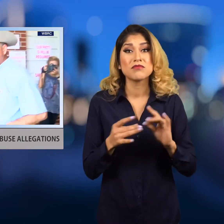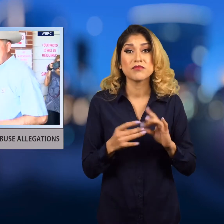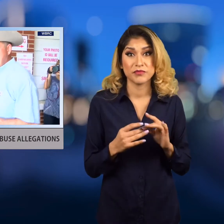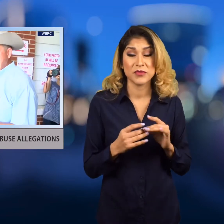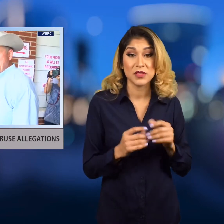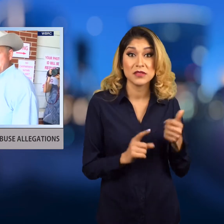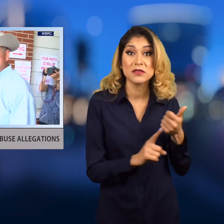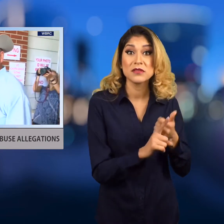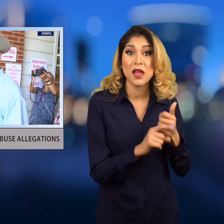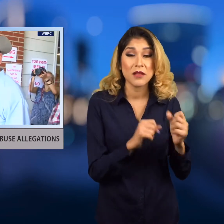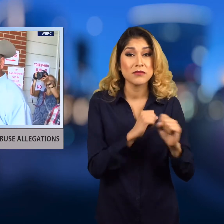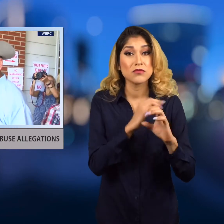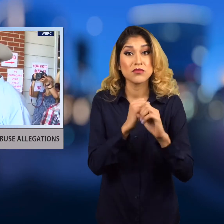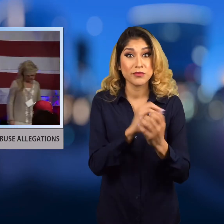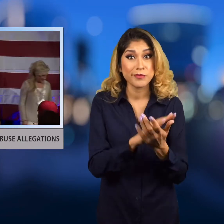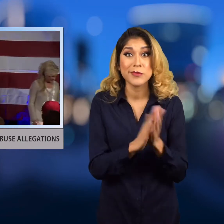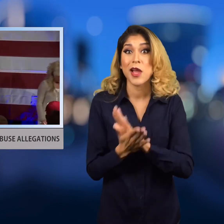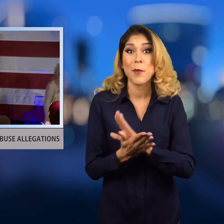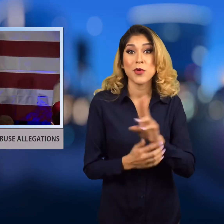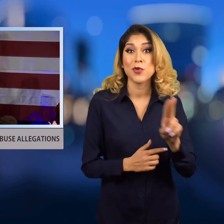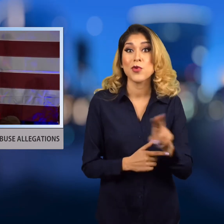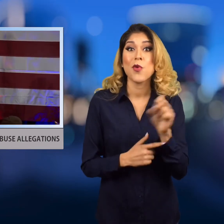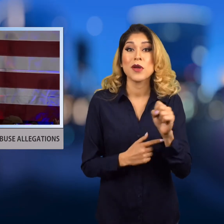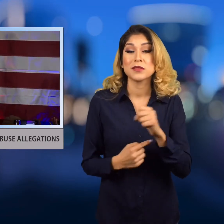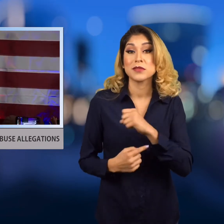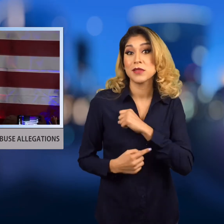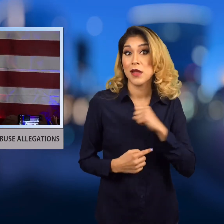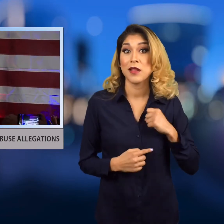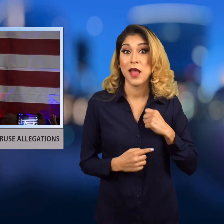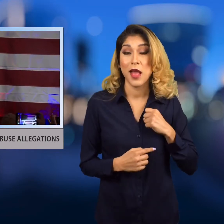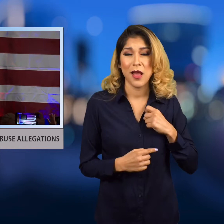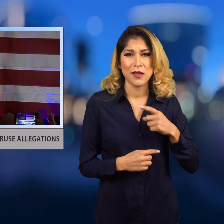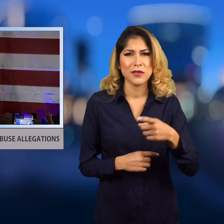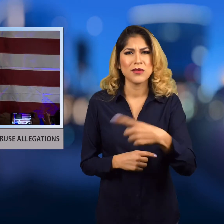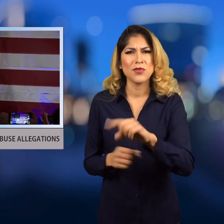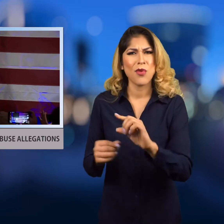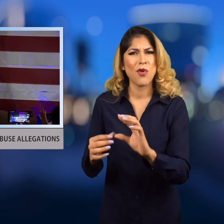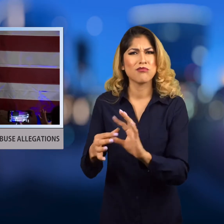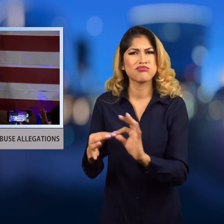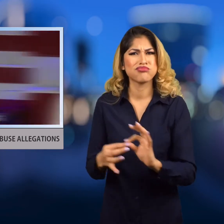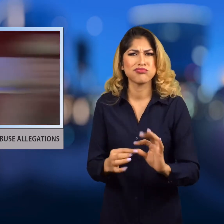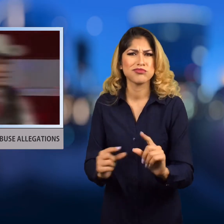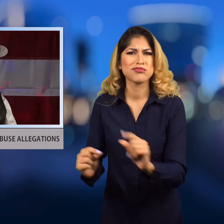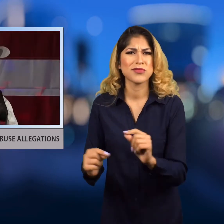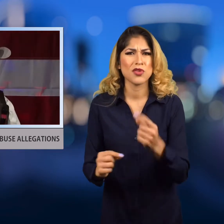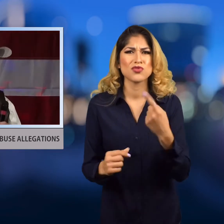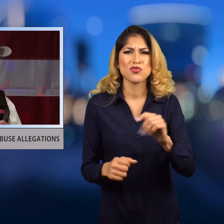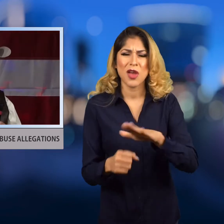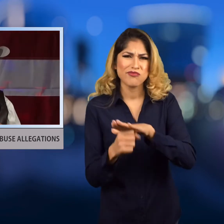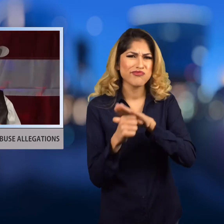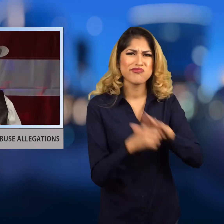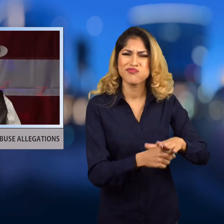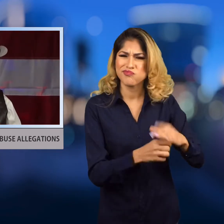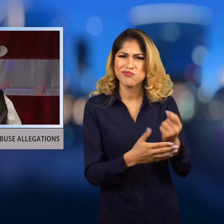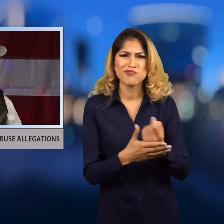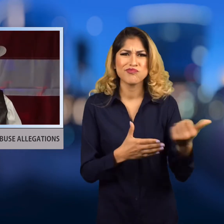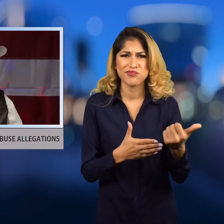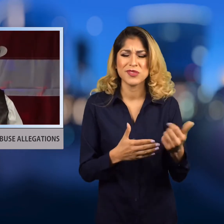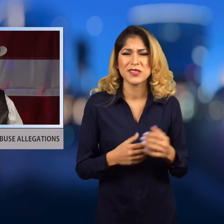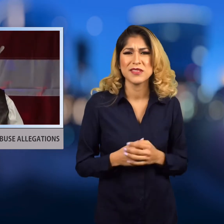allegations are politically motivated.